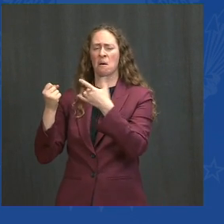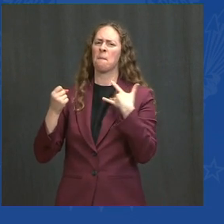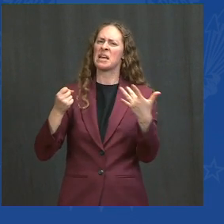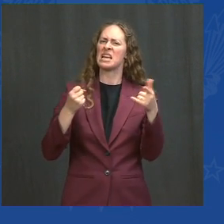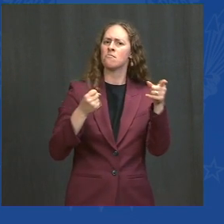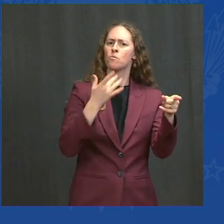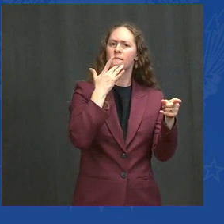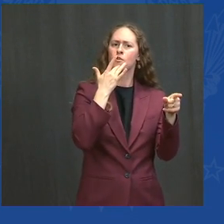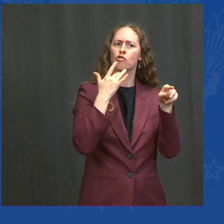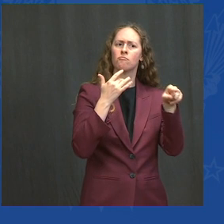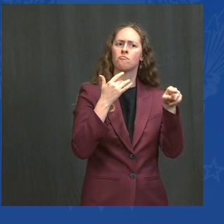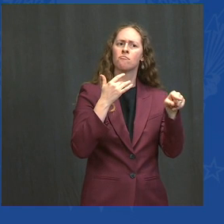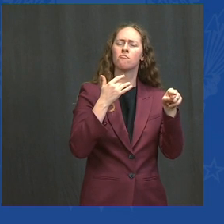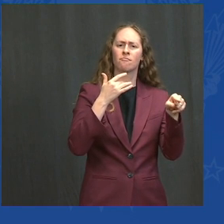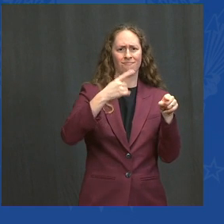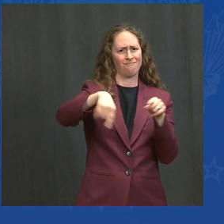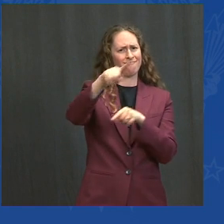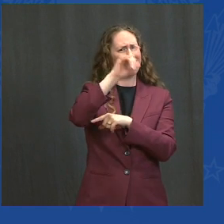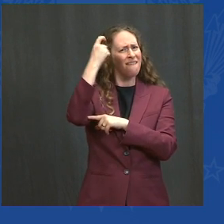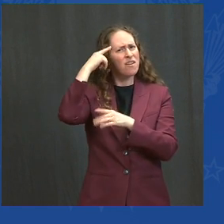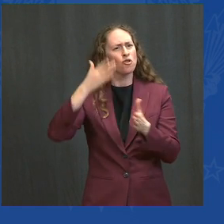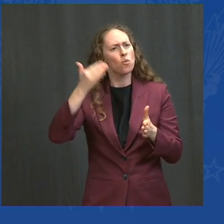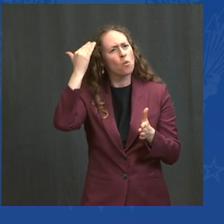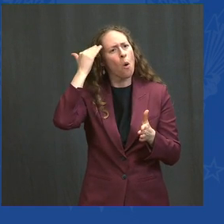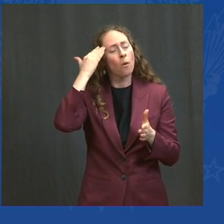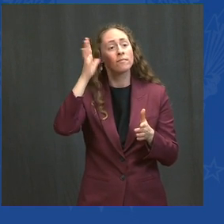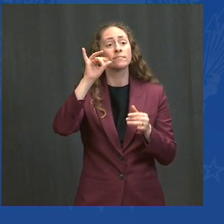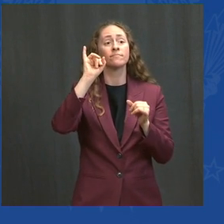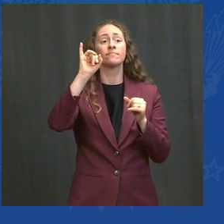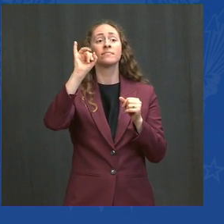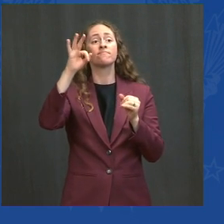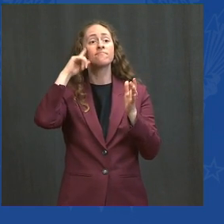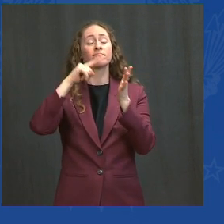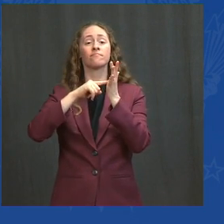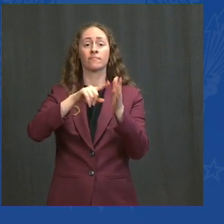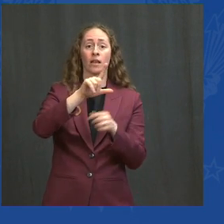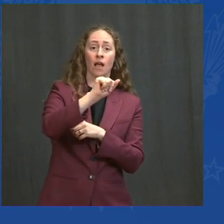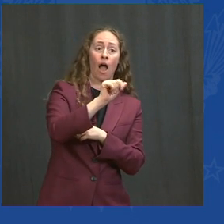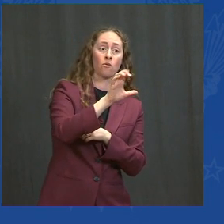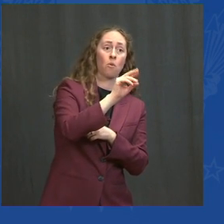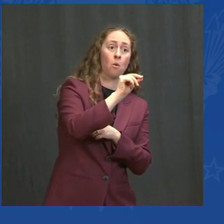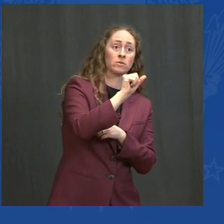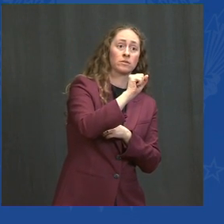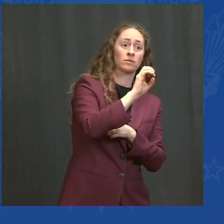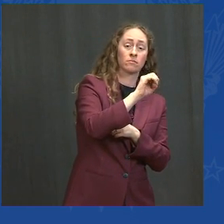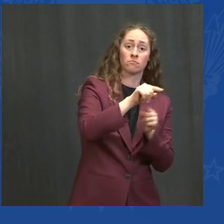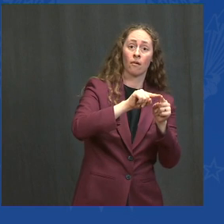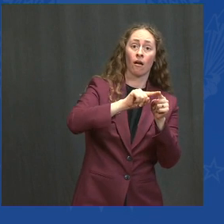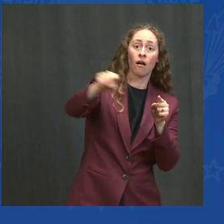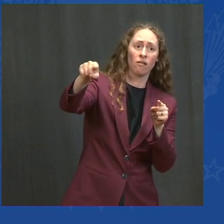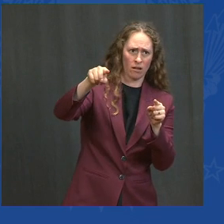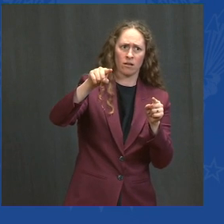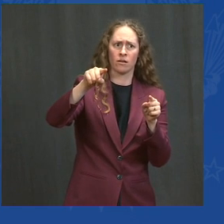Imagine if you could get from Chicago -- from La Crosse to Chicago in two hours, instead of four and a half.